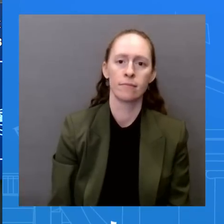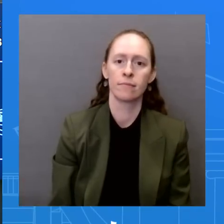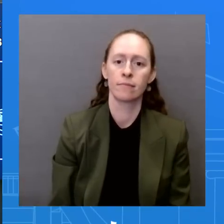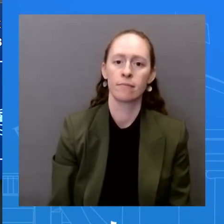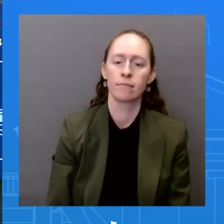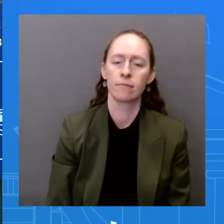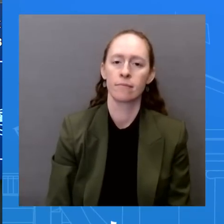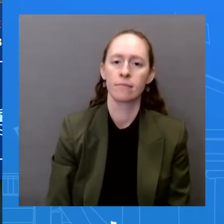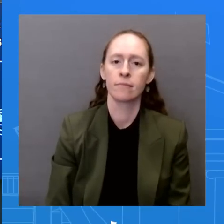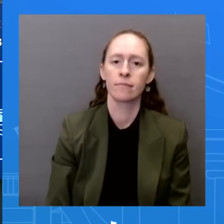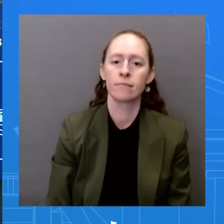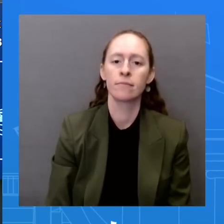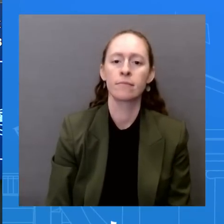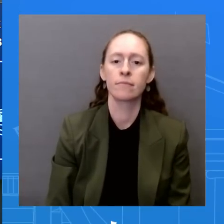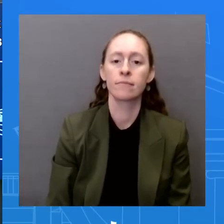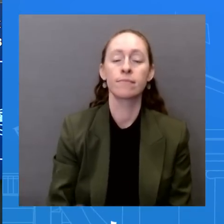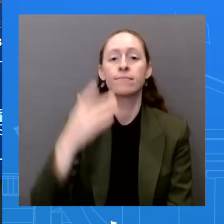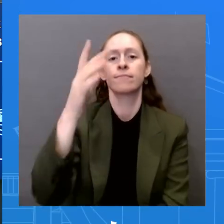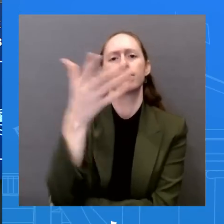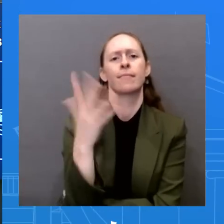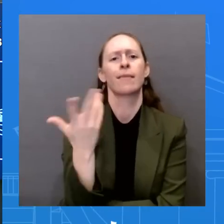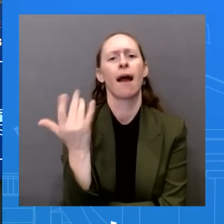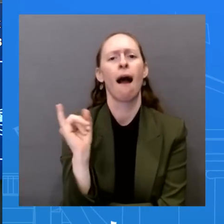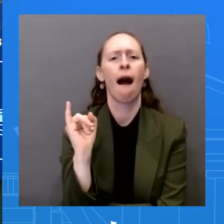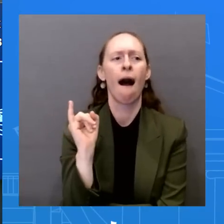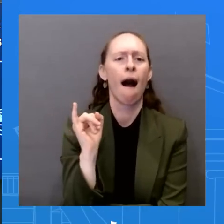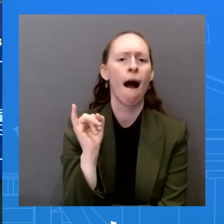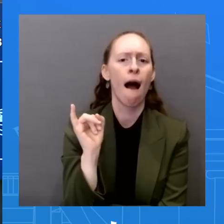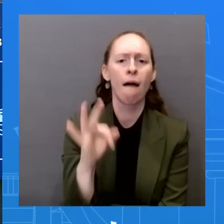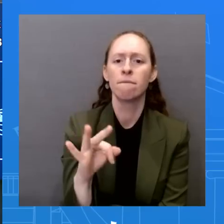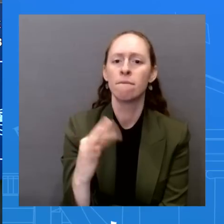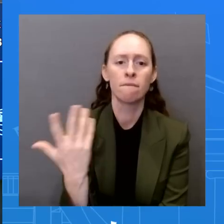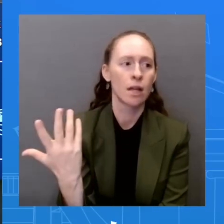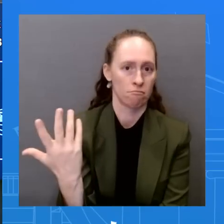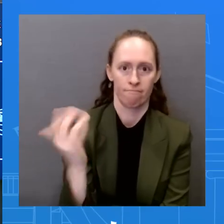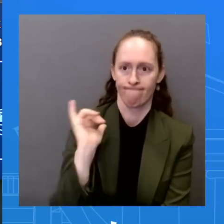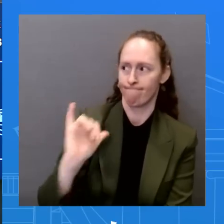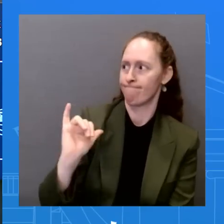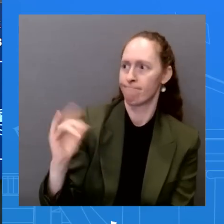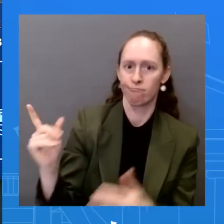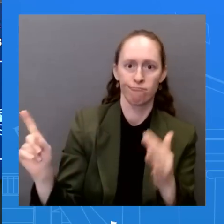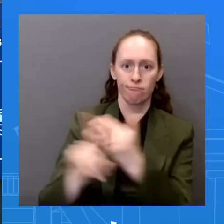for the security of the nation; but also to provide additional vaccine